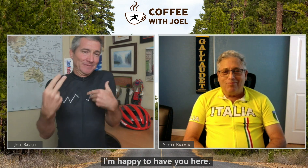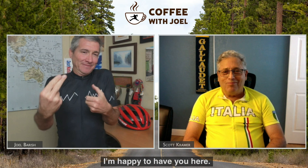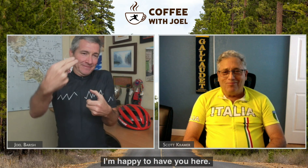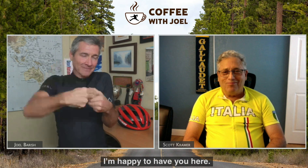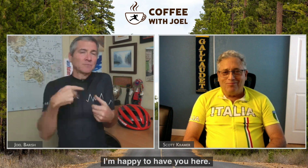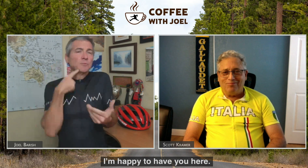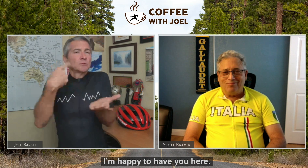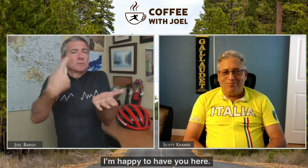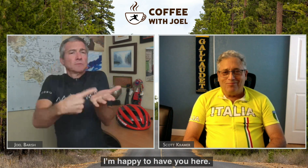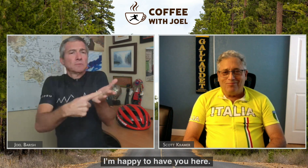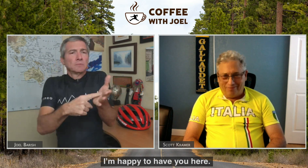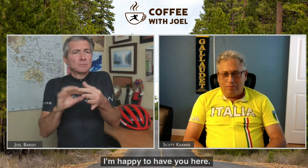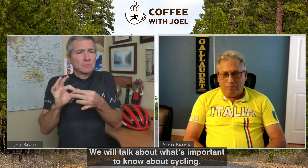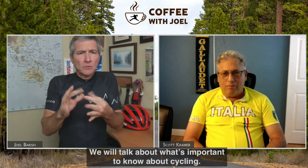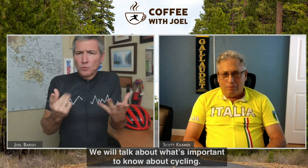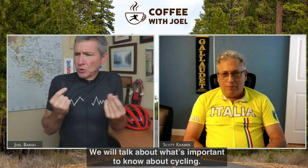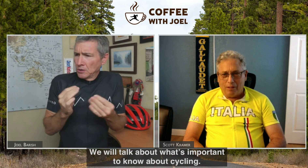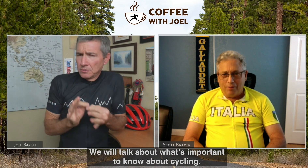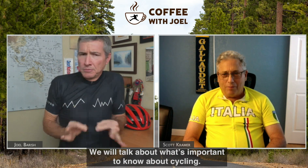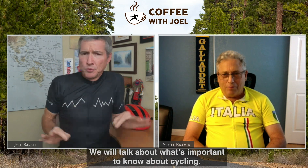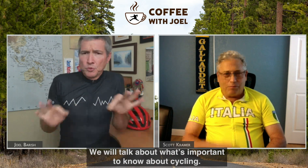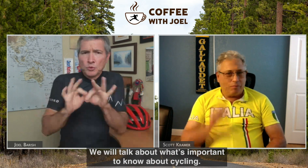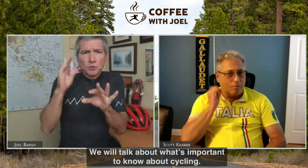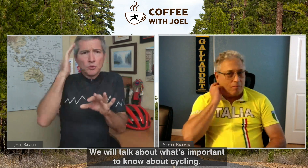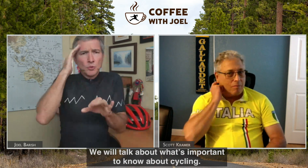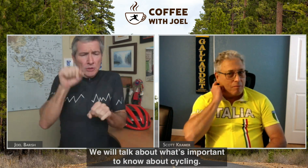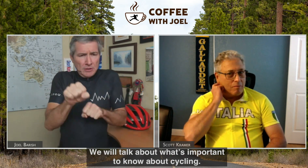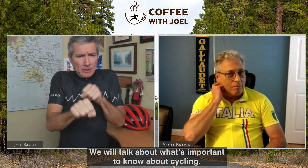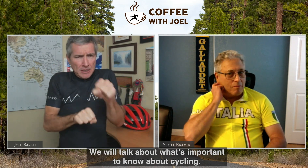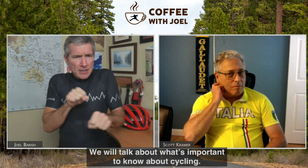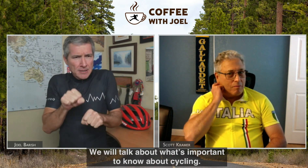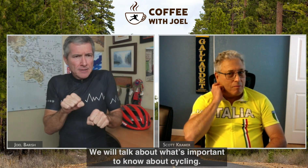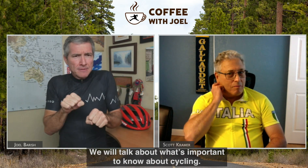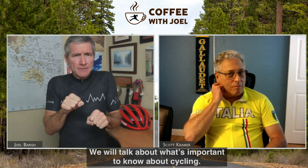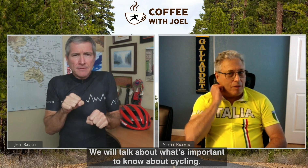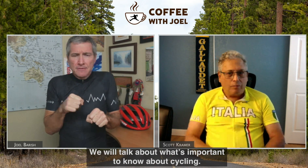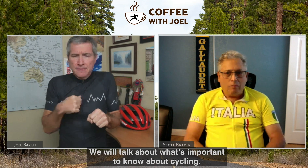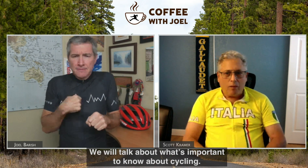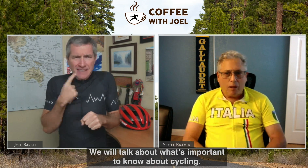I’m happy to have you here. We will talk about what’s important to know about cycling.